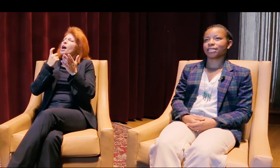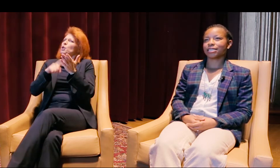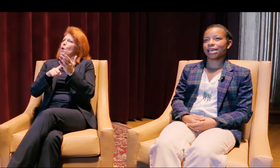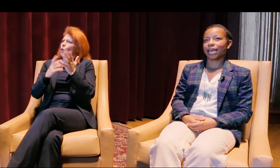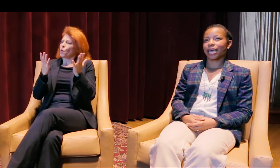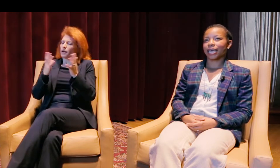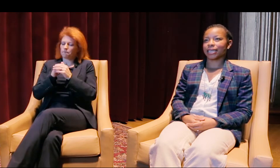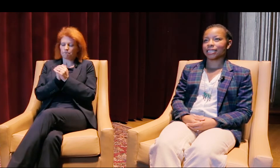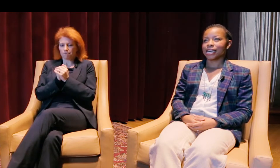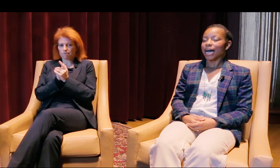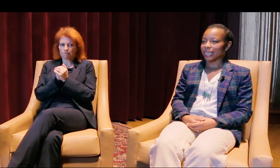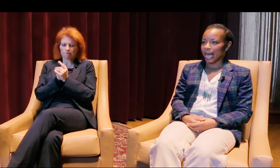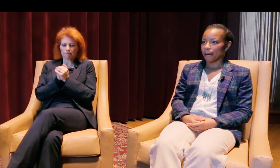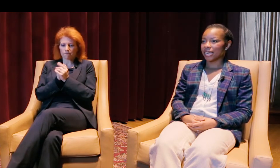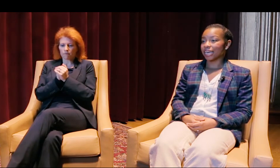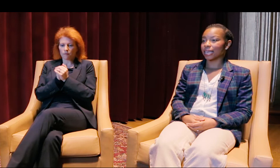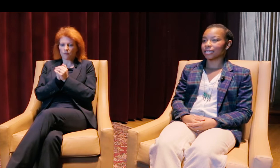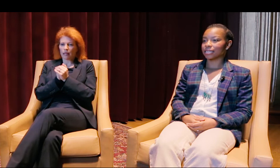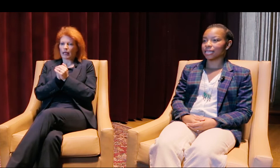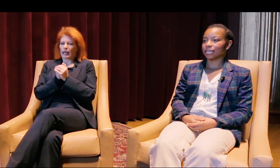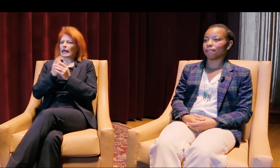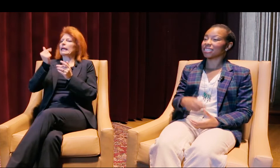there is a gap in business competencies that